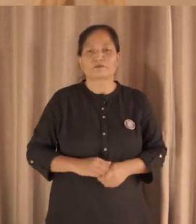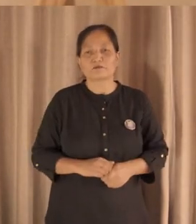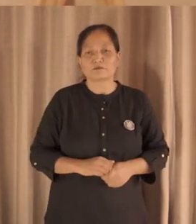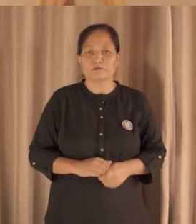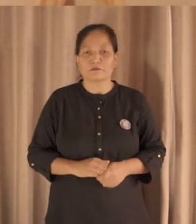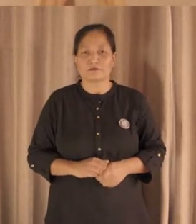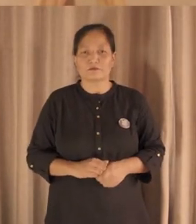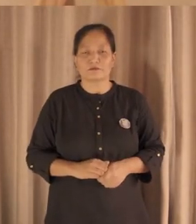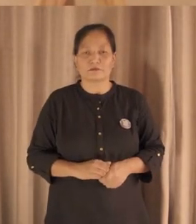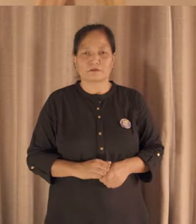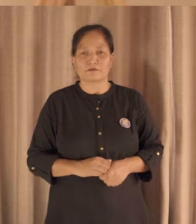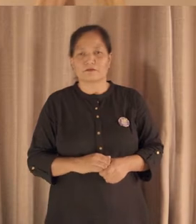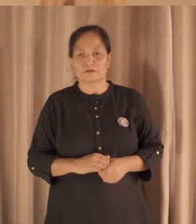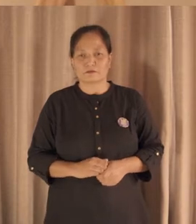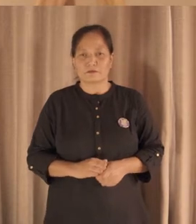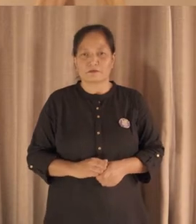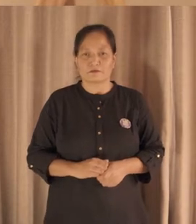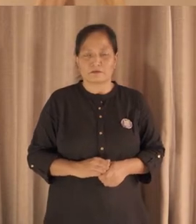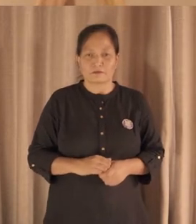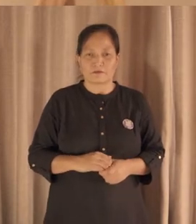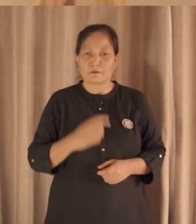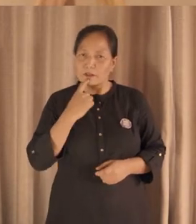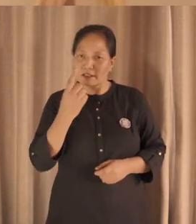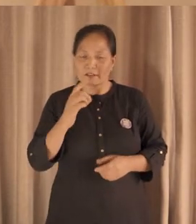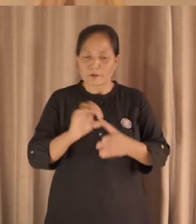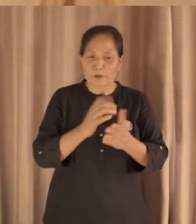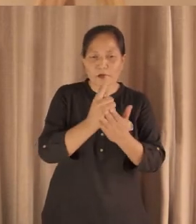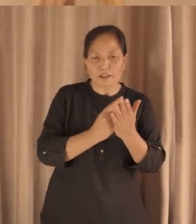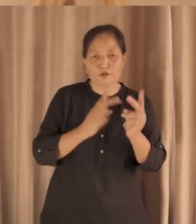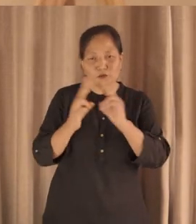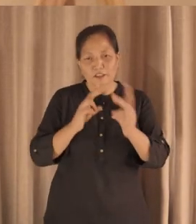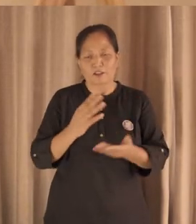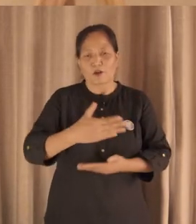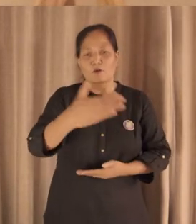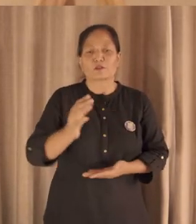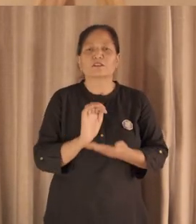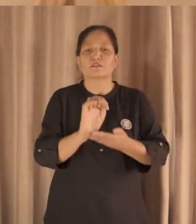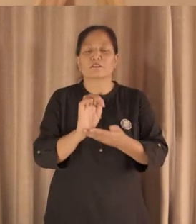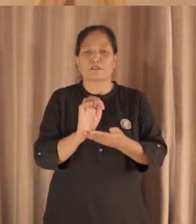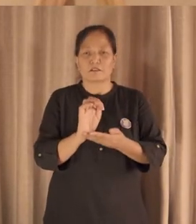in our text books. It is necessary for the Tamang community to understand the Brahmin community and vice versa. When this happens, only then they will understand each other’s